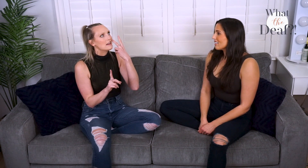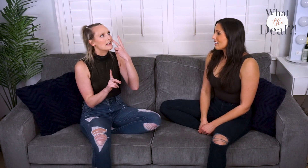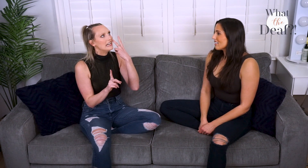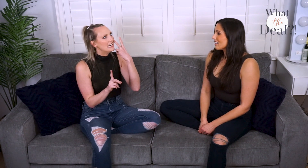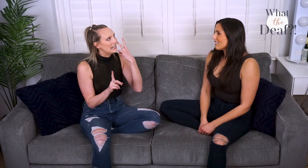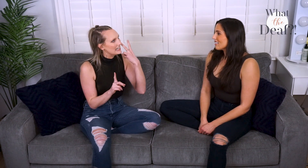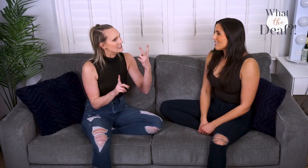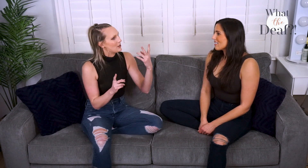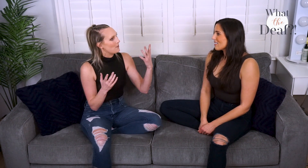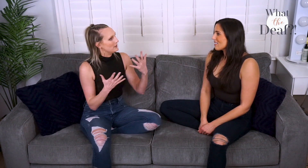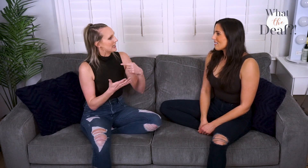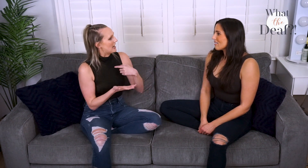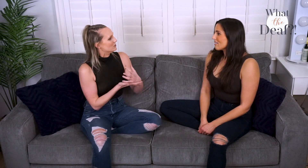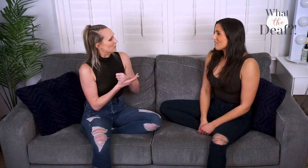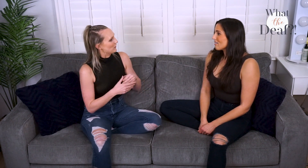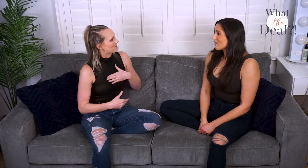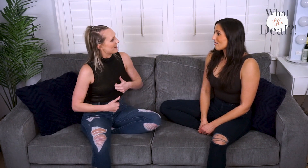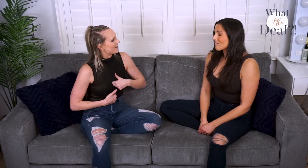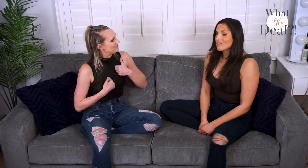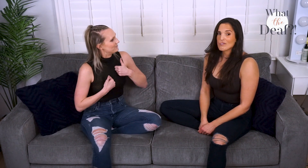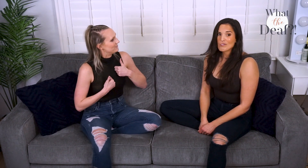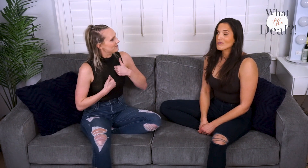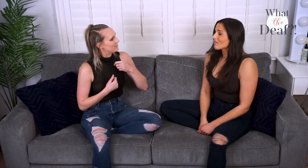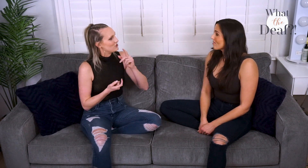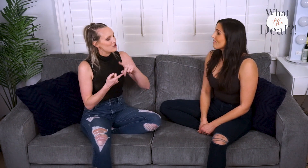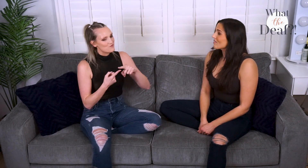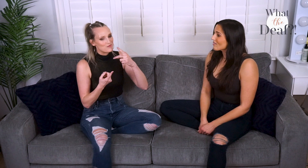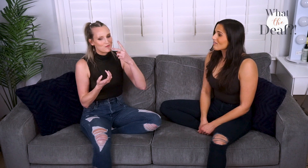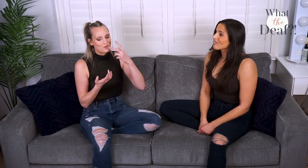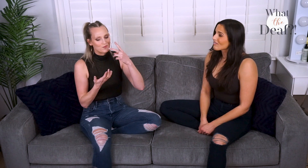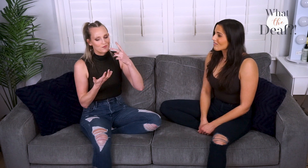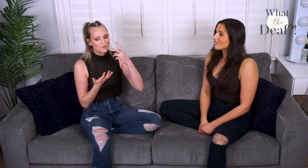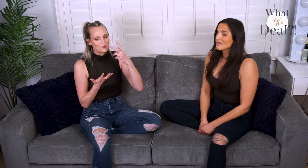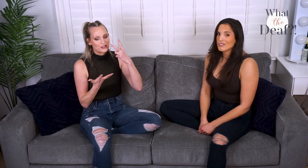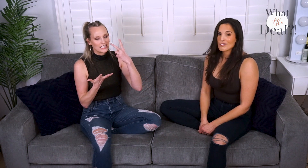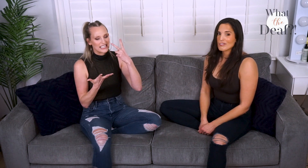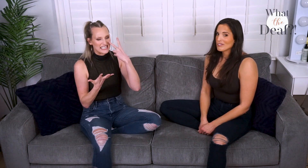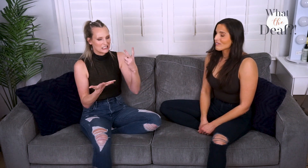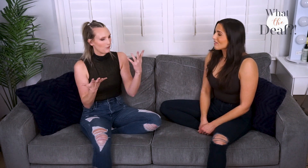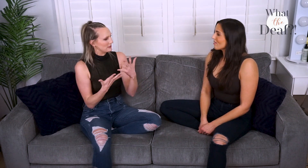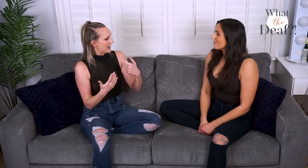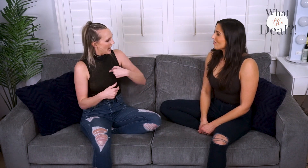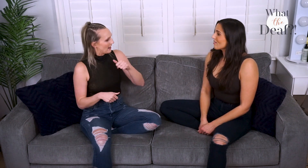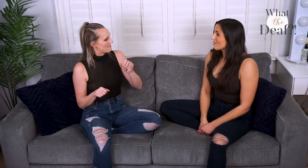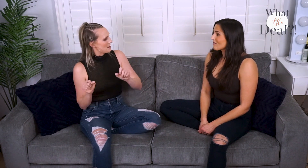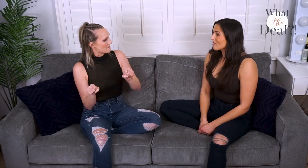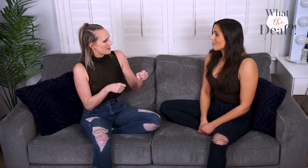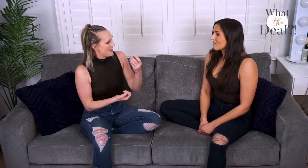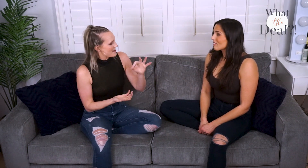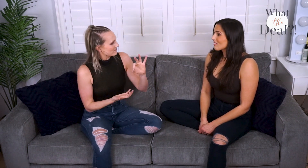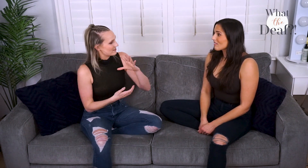and be able to see what I deserve in life, and to see what I am capable of.